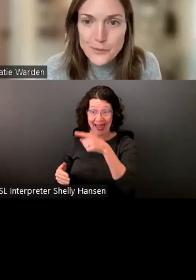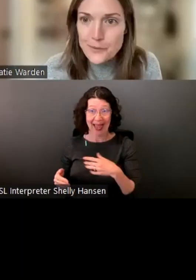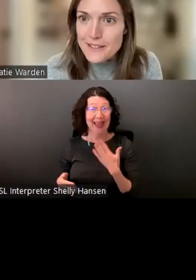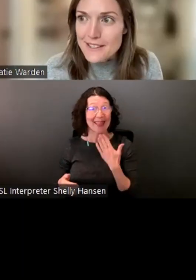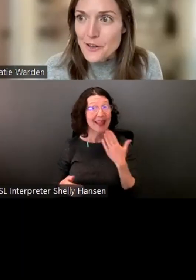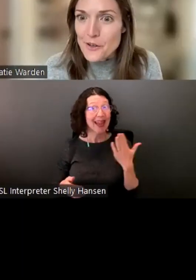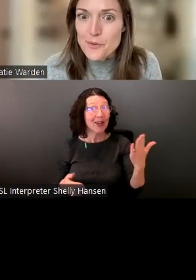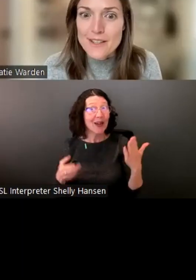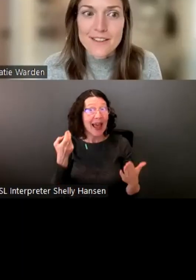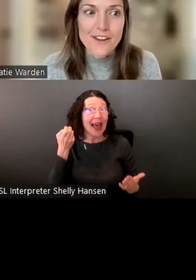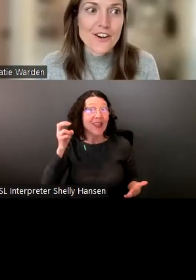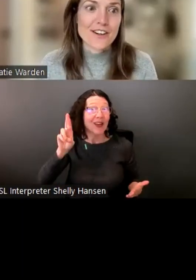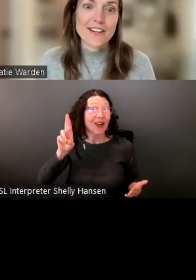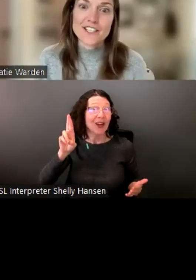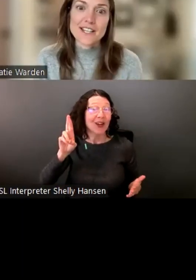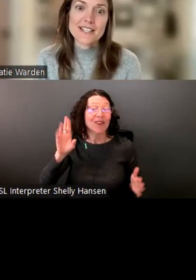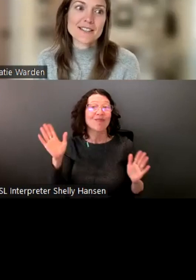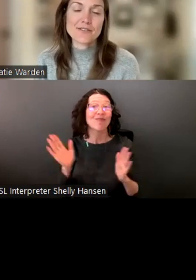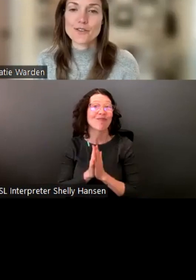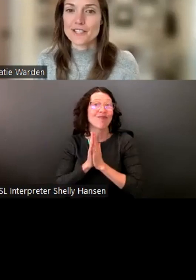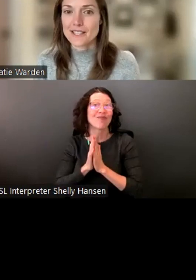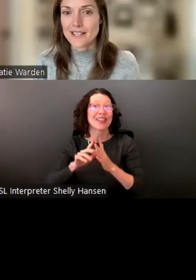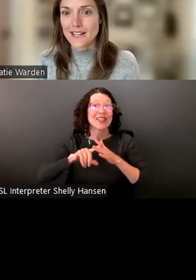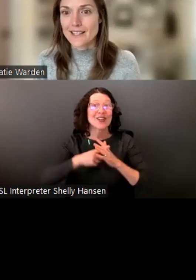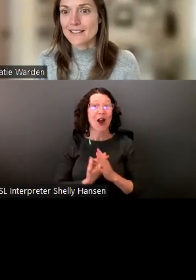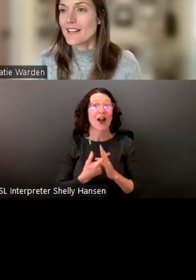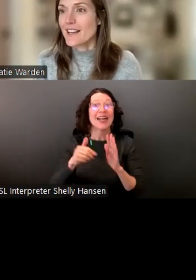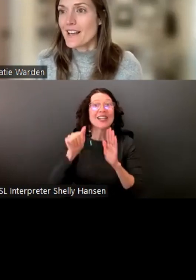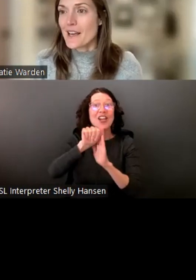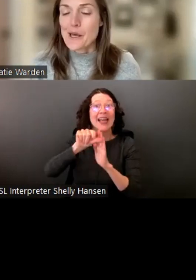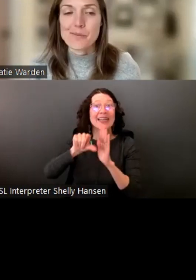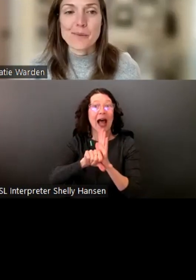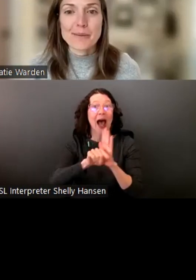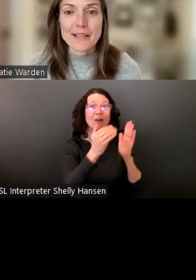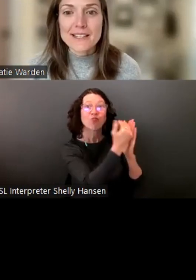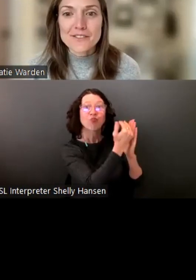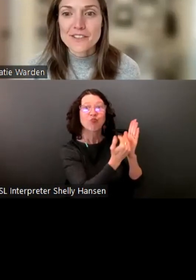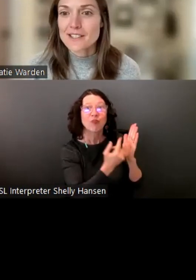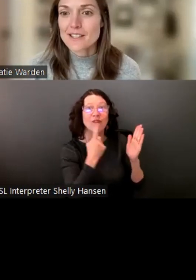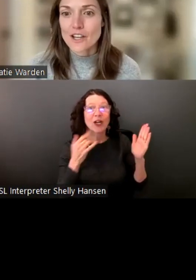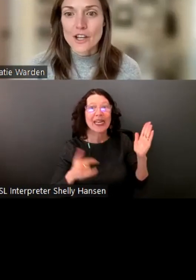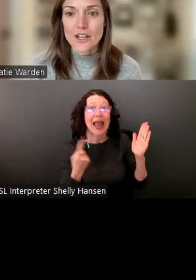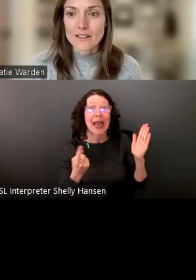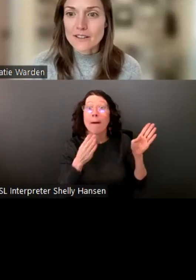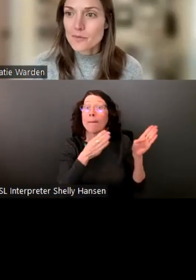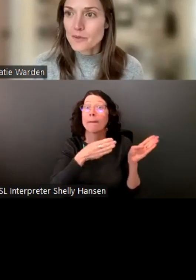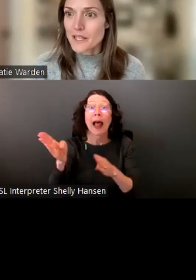So let's start with our agenda for today. My plan is for us to talk a little bit